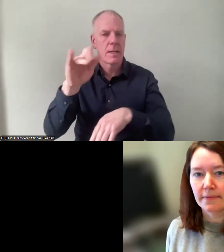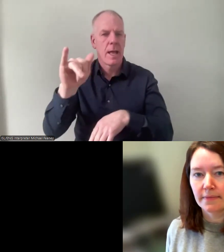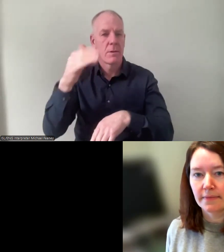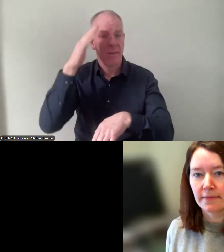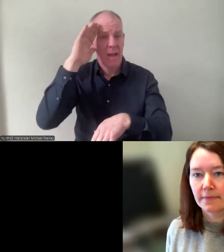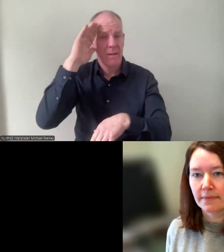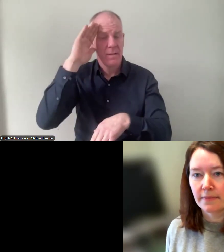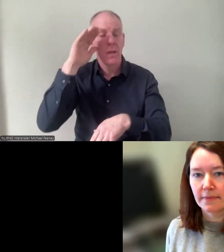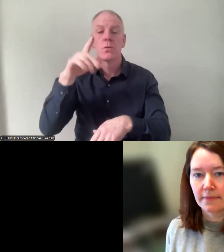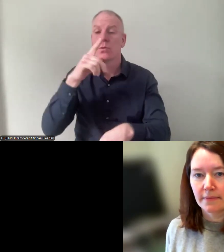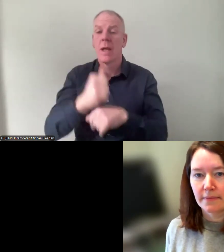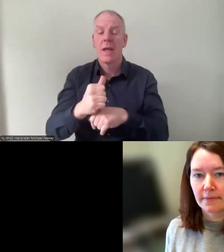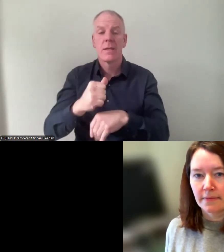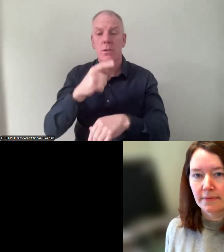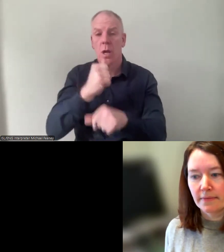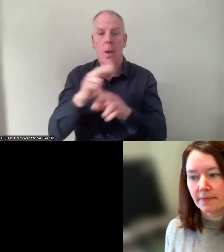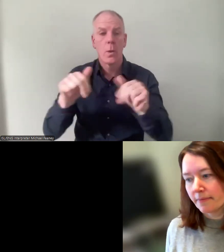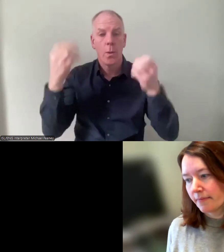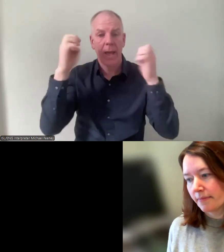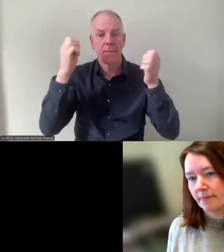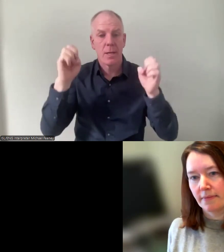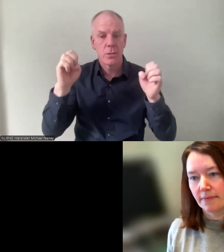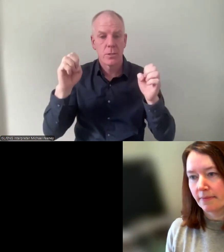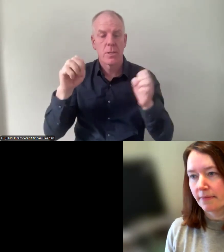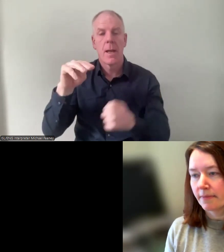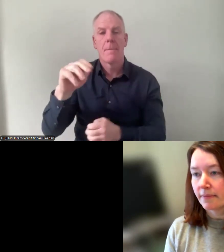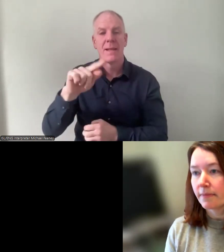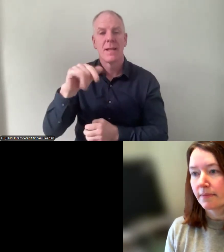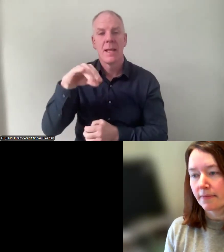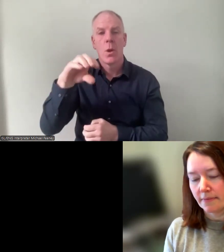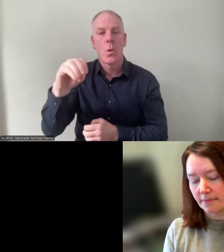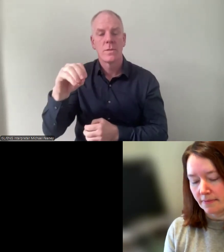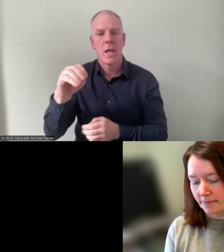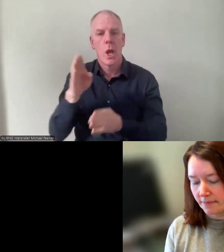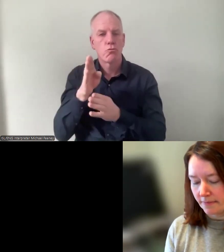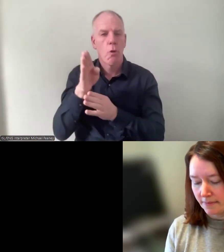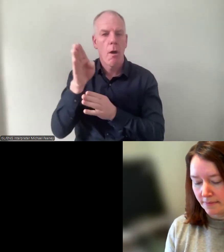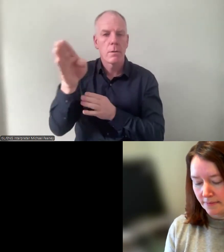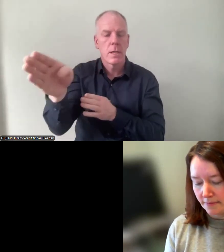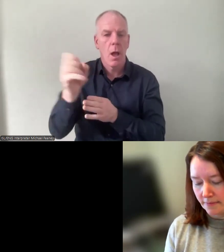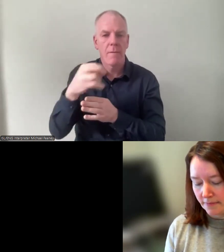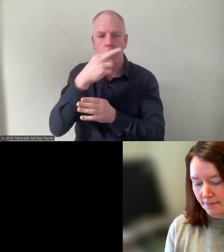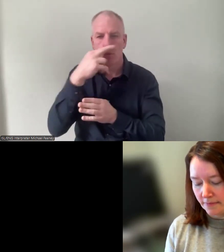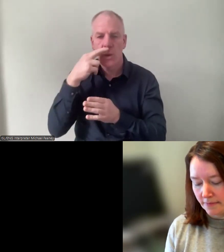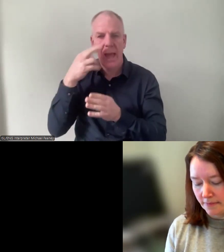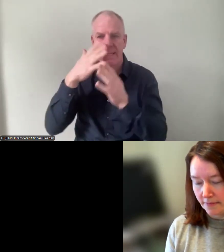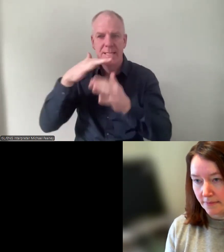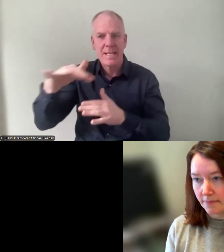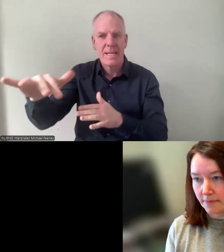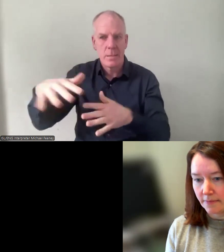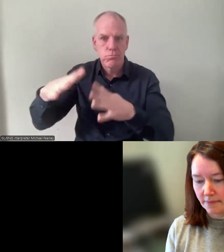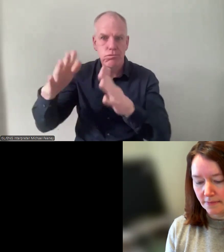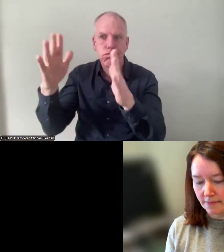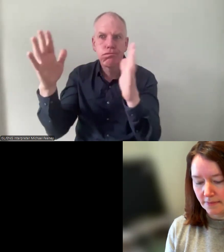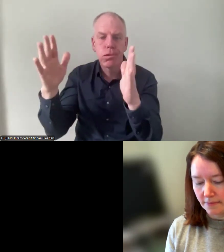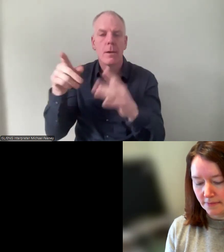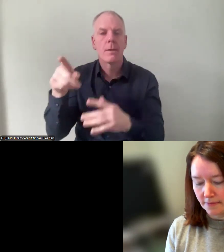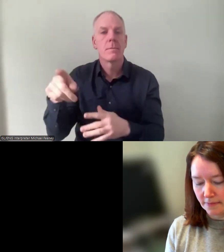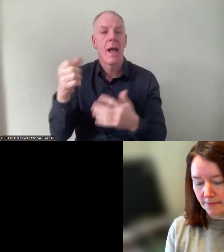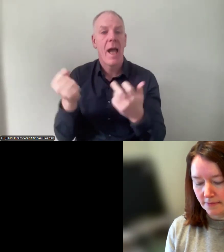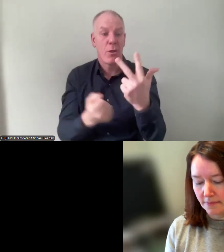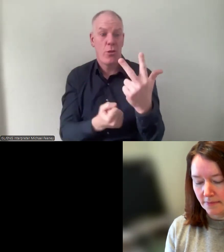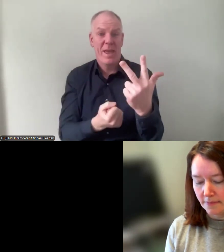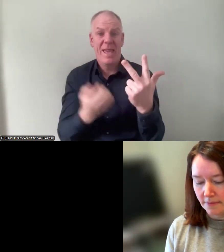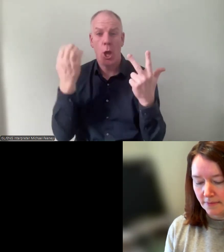hearing about our new exhibition, Ludovico Mazzolino's the Crossing of the Red Sea. Today we're going to hear from three up the three curators of the exhibition, Dr